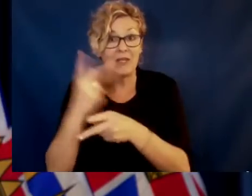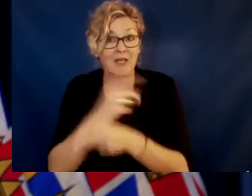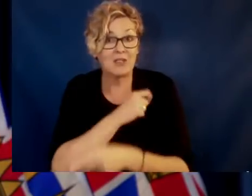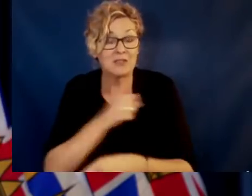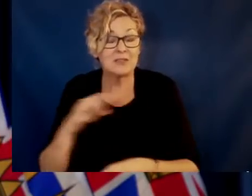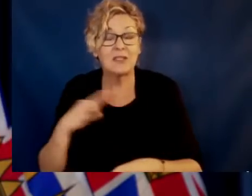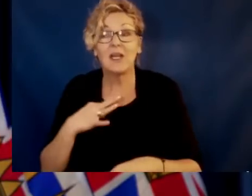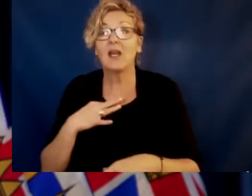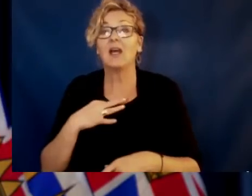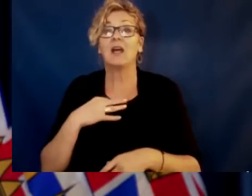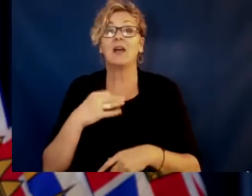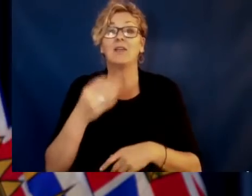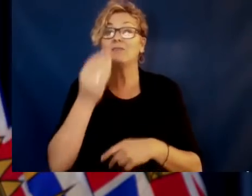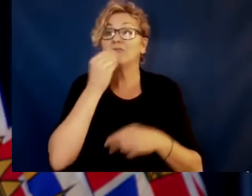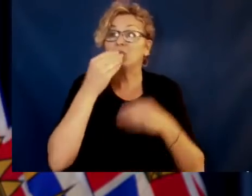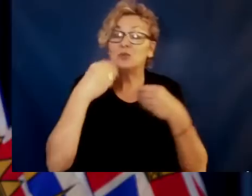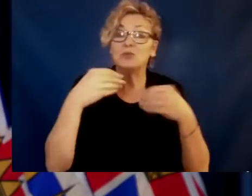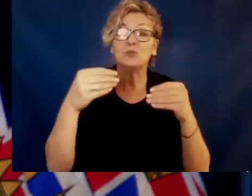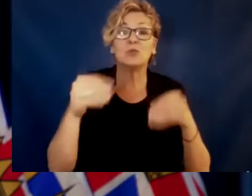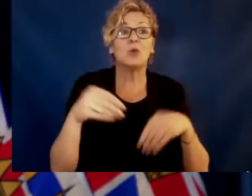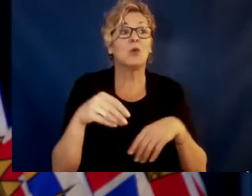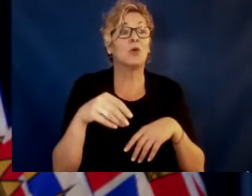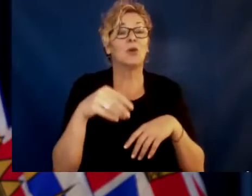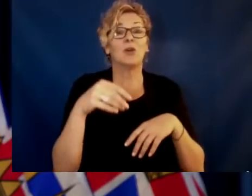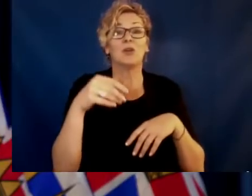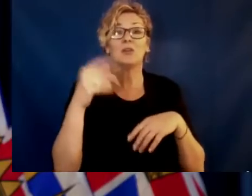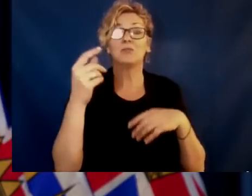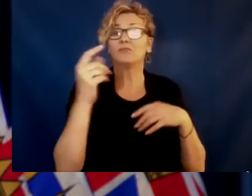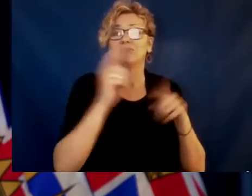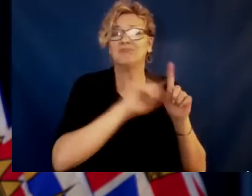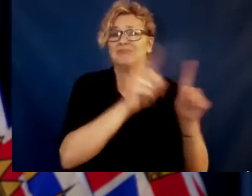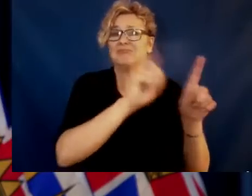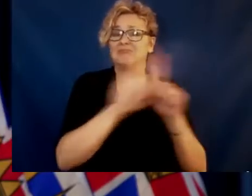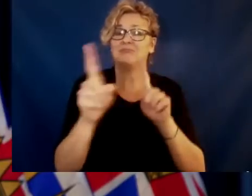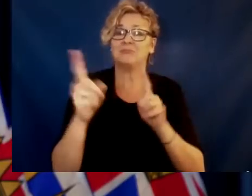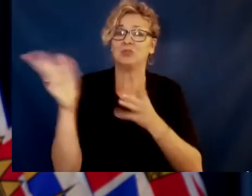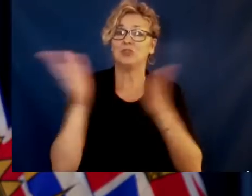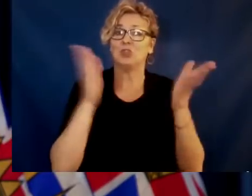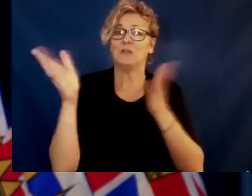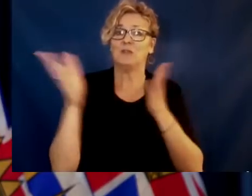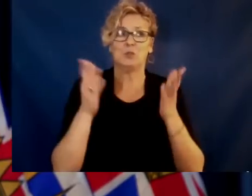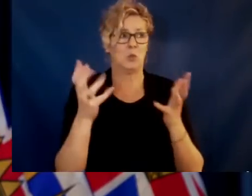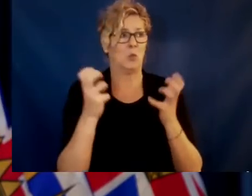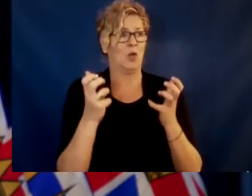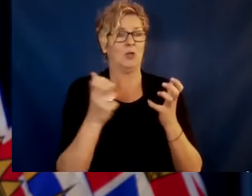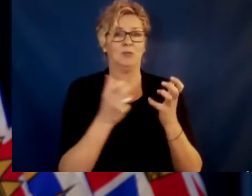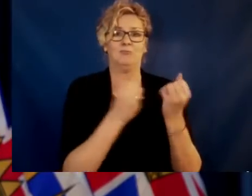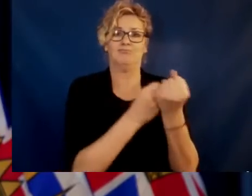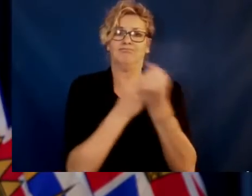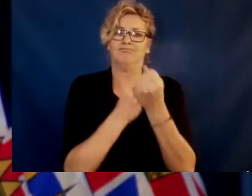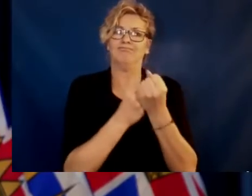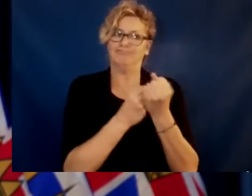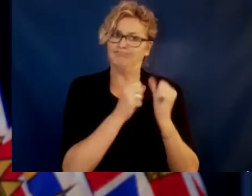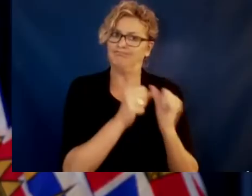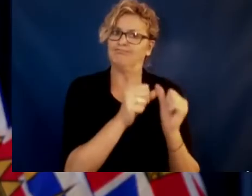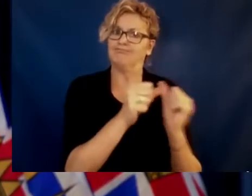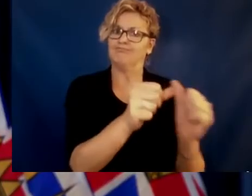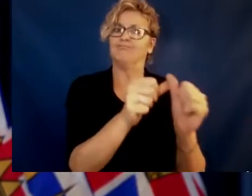I know some things are easier to do than others. Cleaning your hands, wearing a mask, maintaining a safe physical